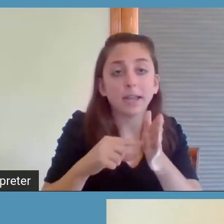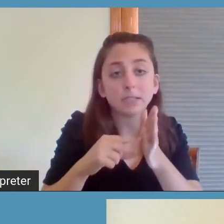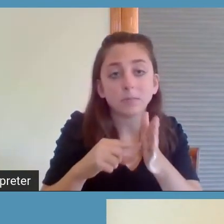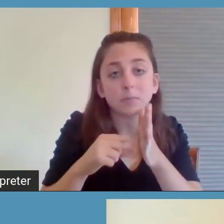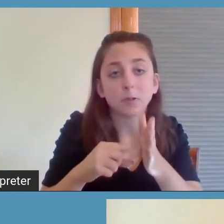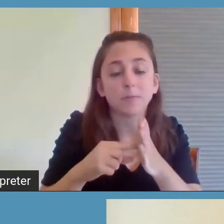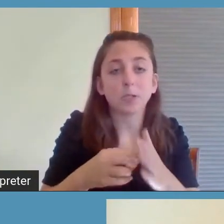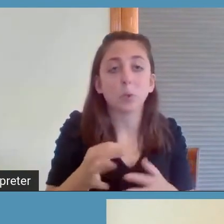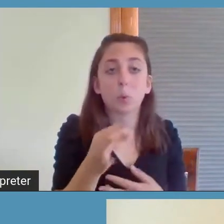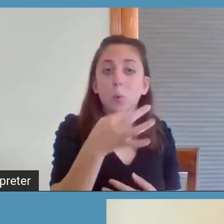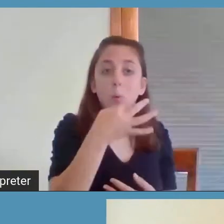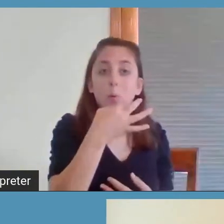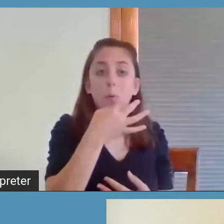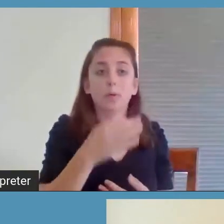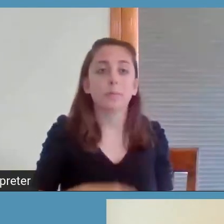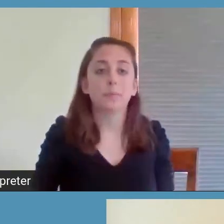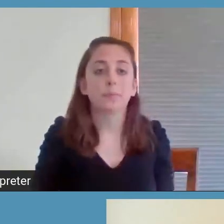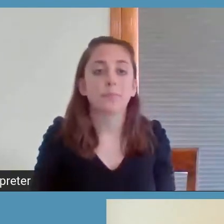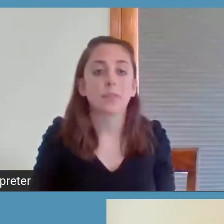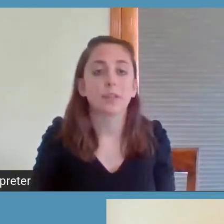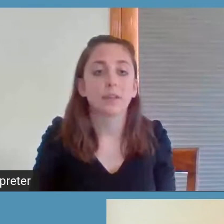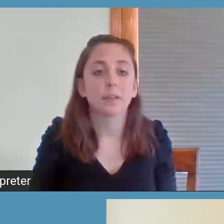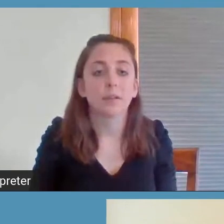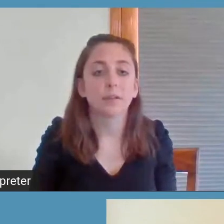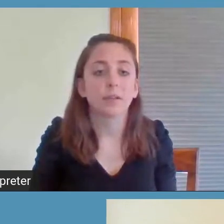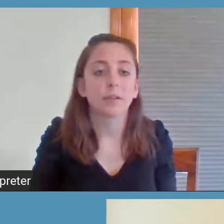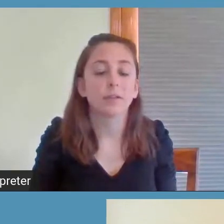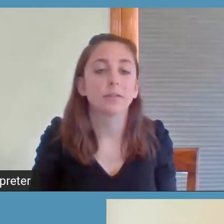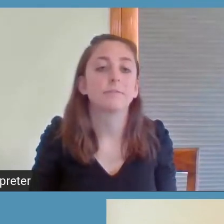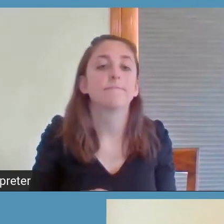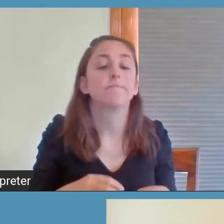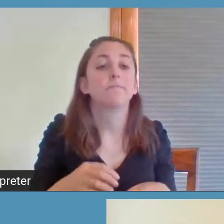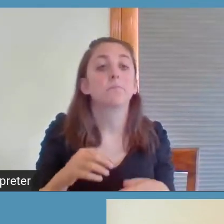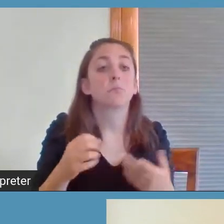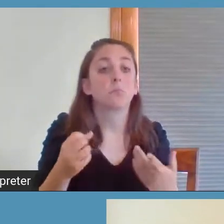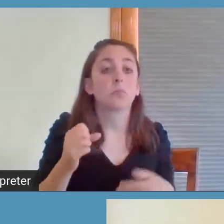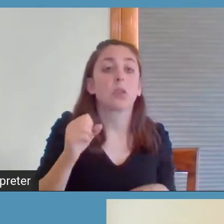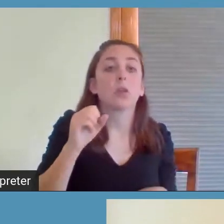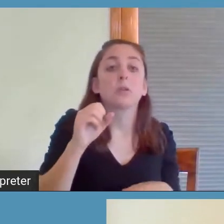you know there's a part of the job is social media or maybe some other type of technology